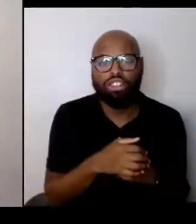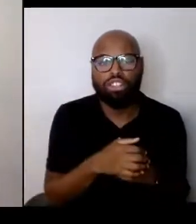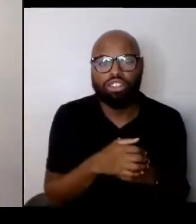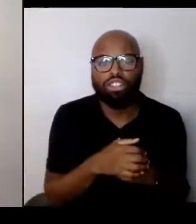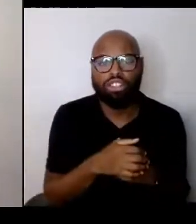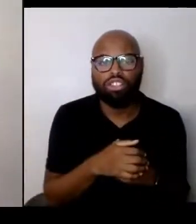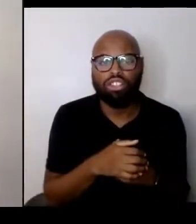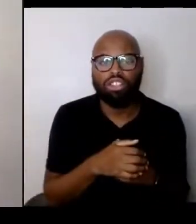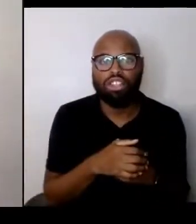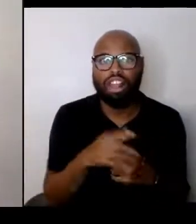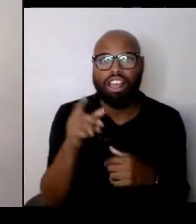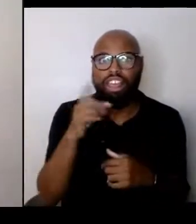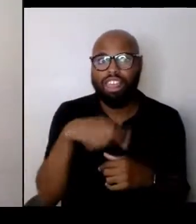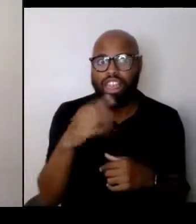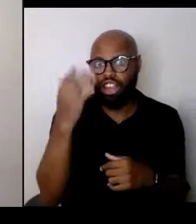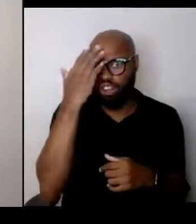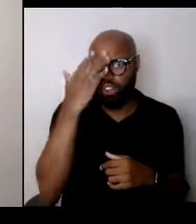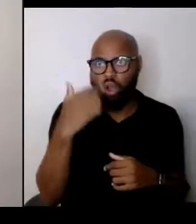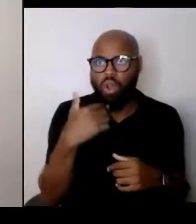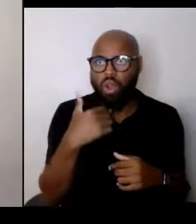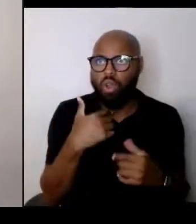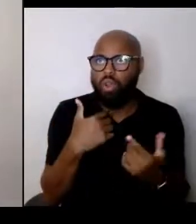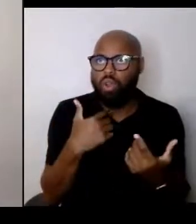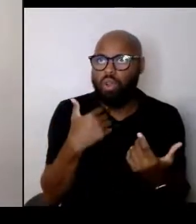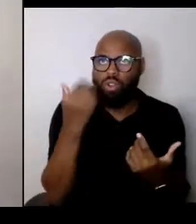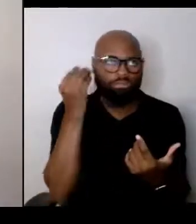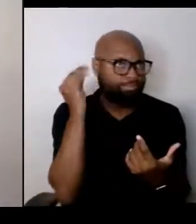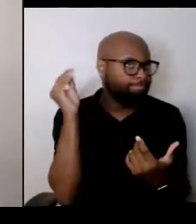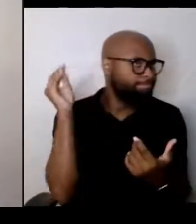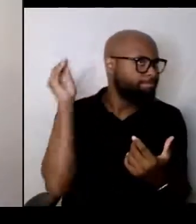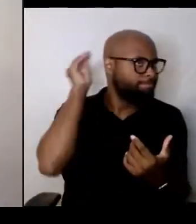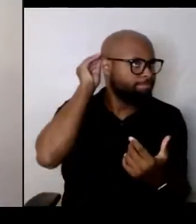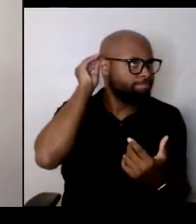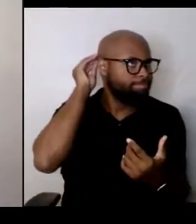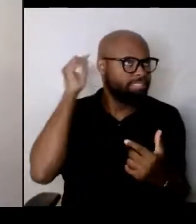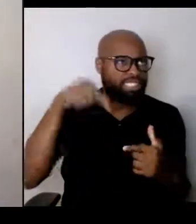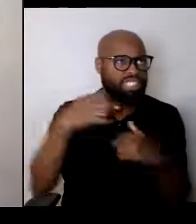this country has so much racism rooted in it.